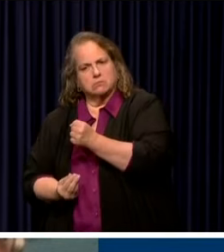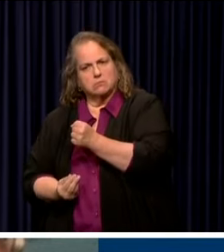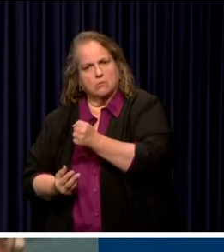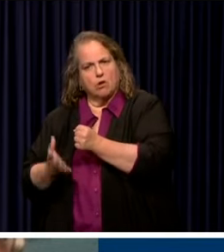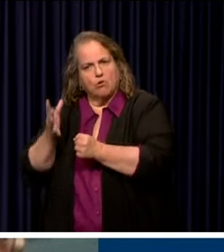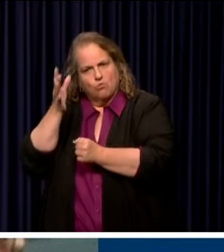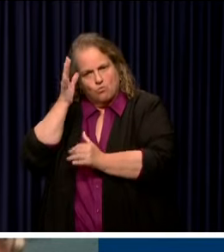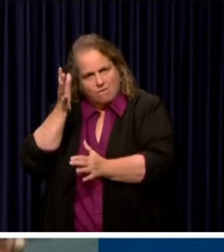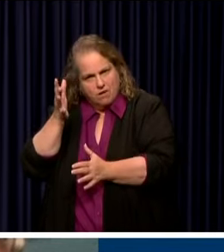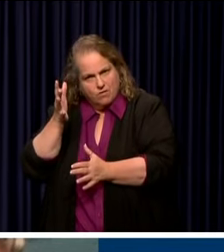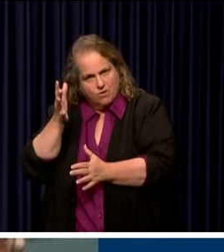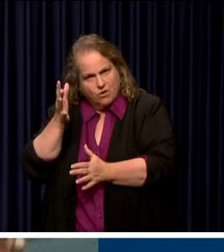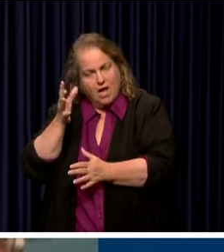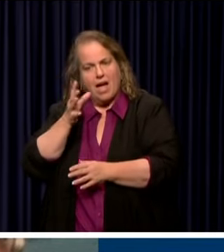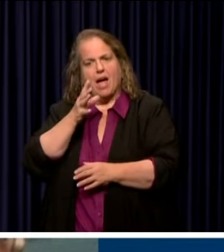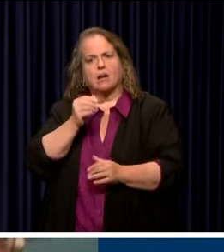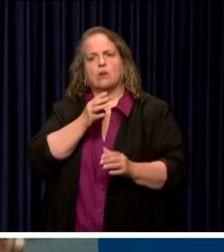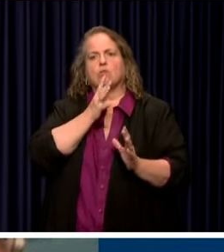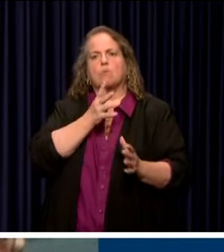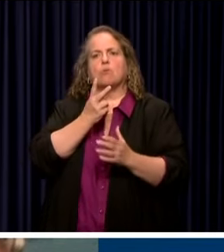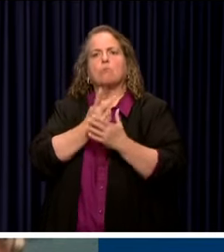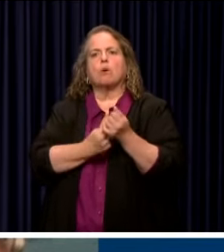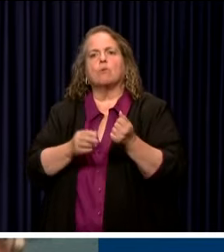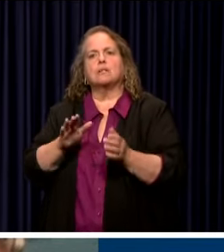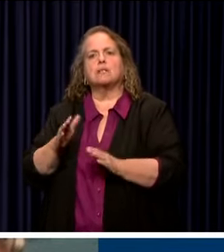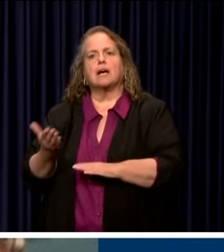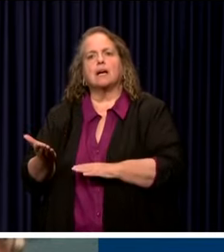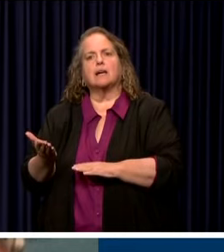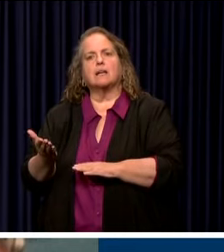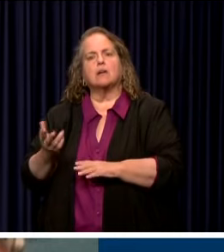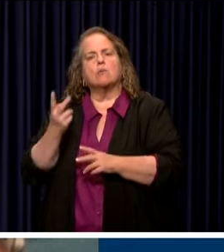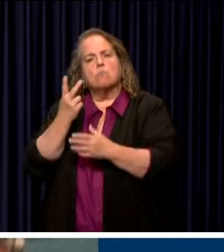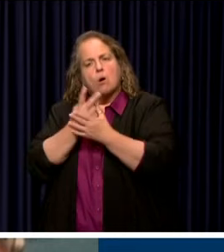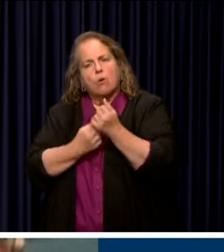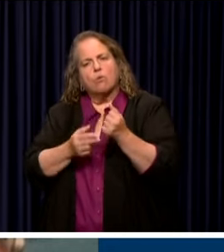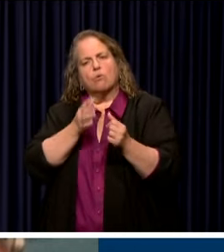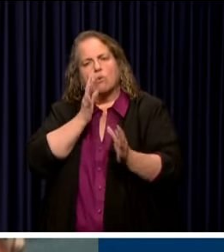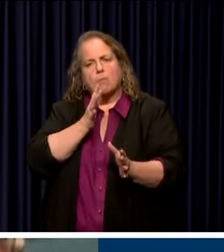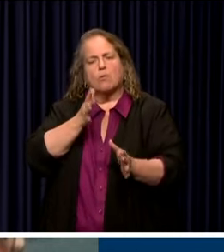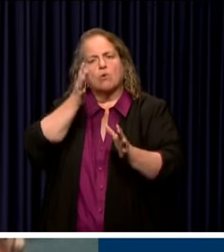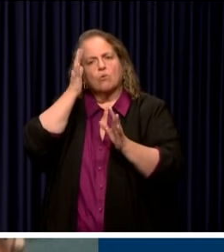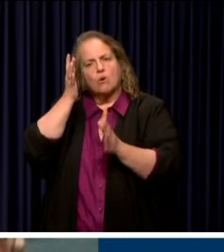I'LL GIVE SOME OF THE OTHER